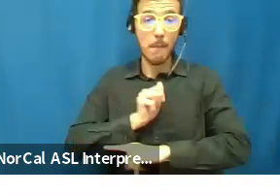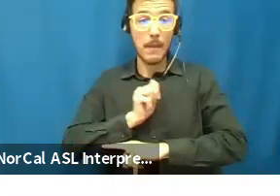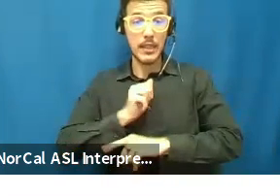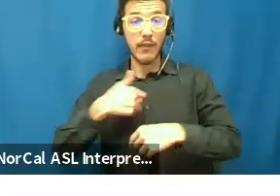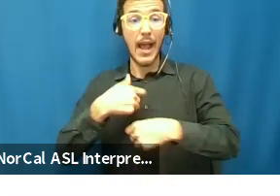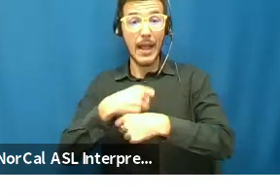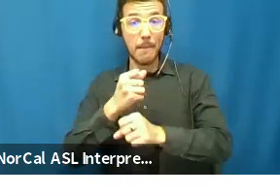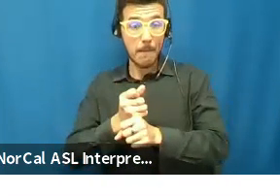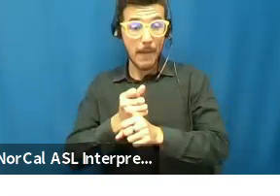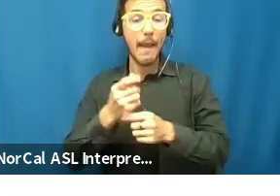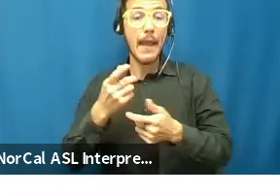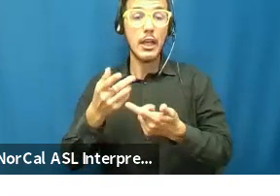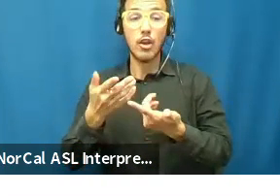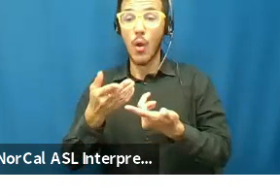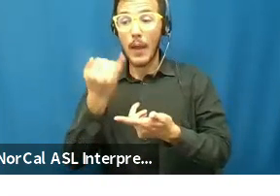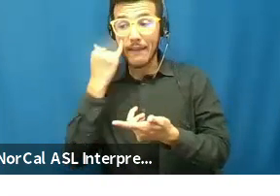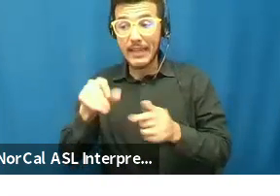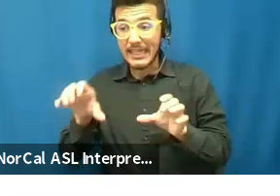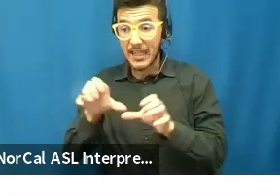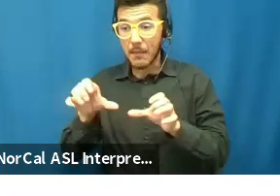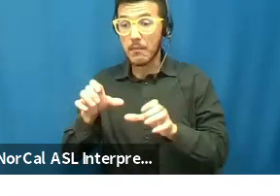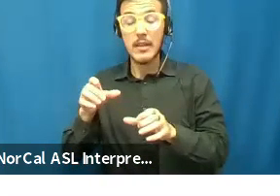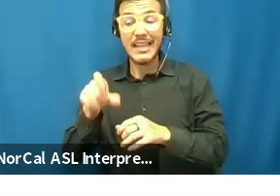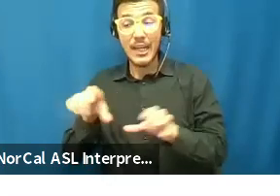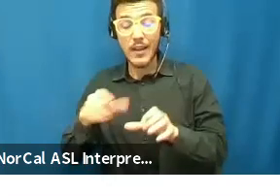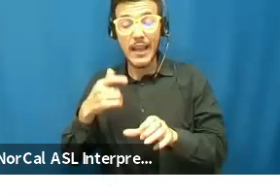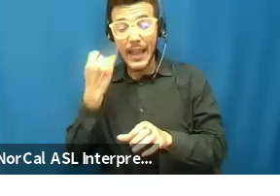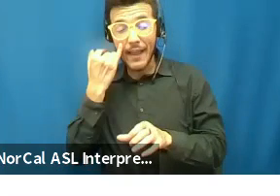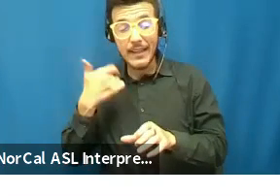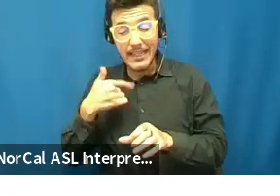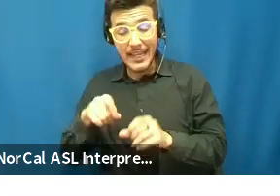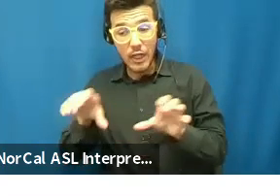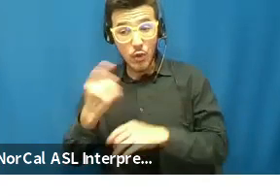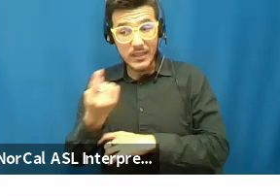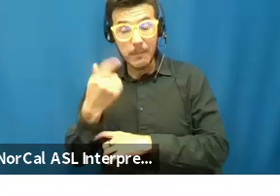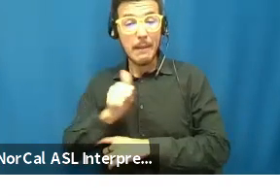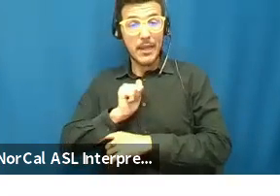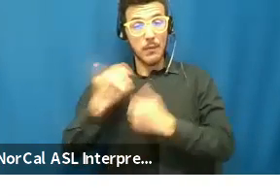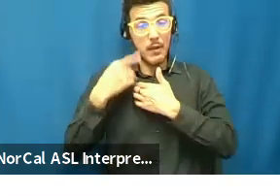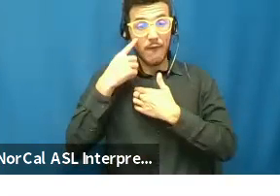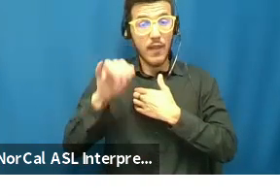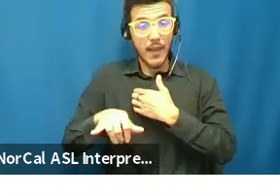see even when they do have a designated budget, the person, the ADA coordinator,